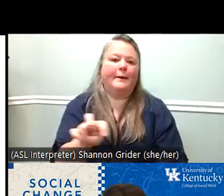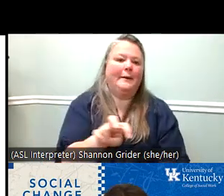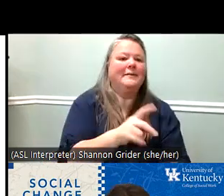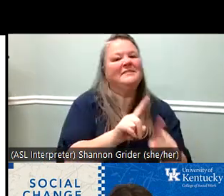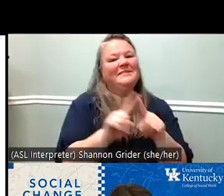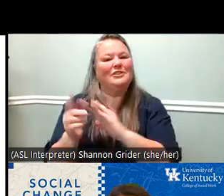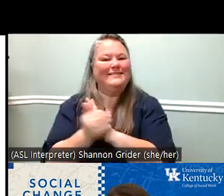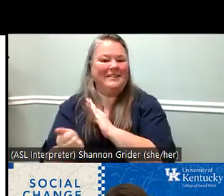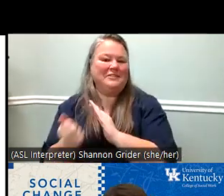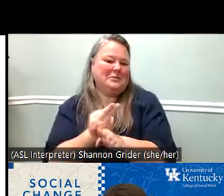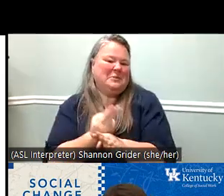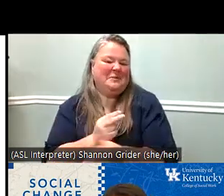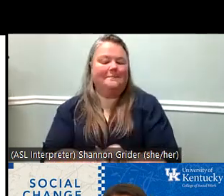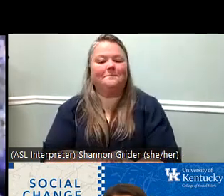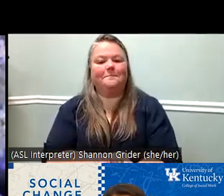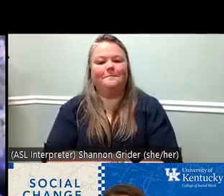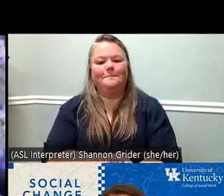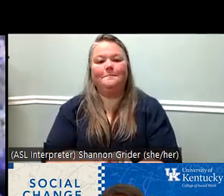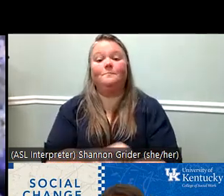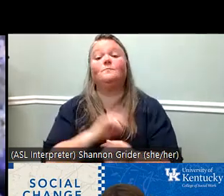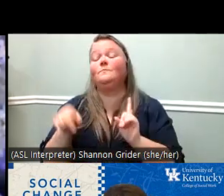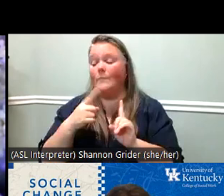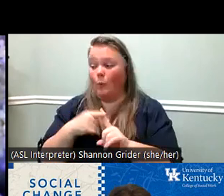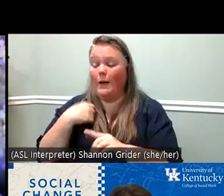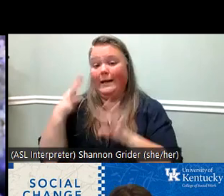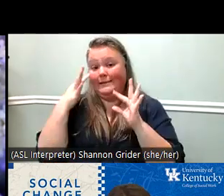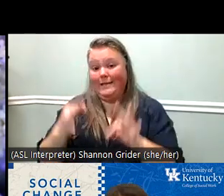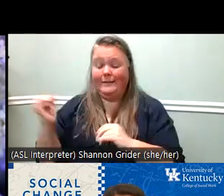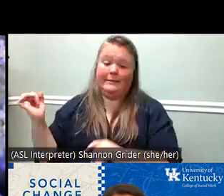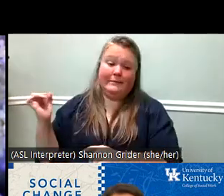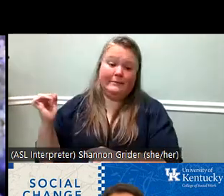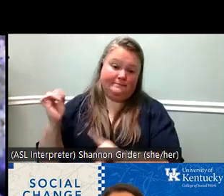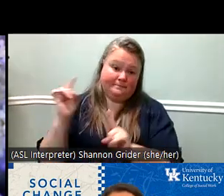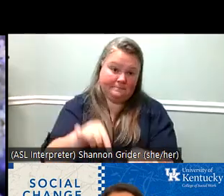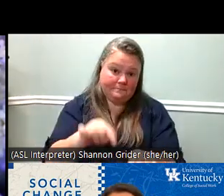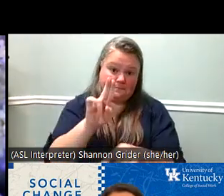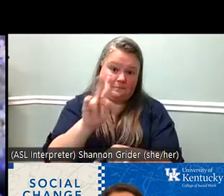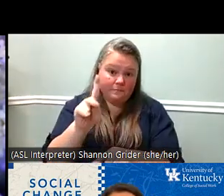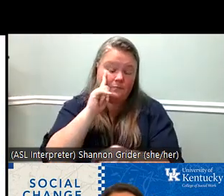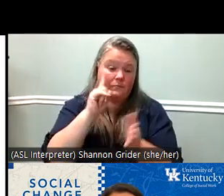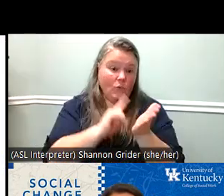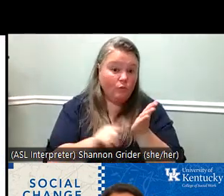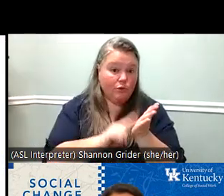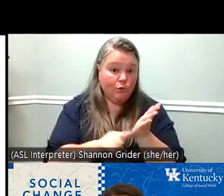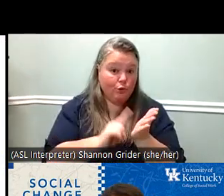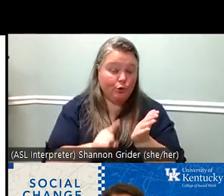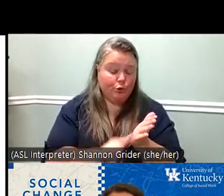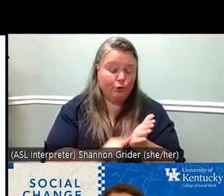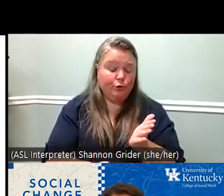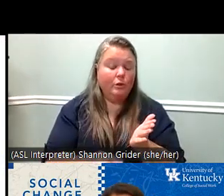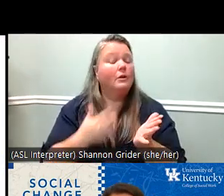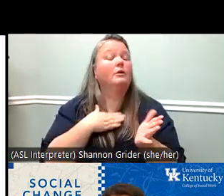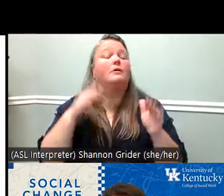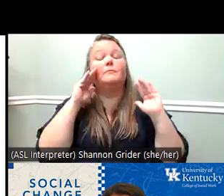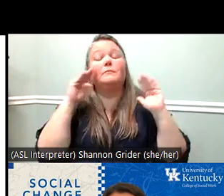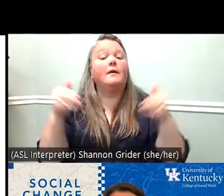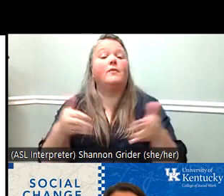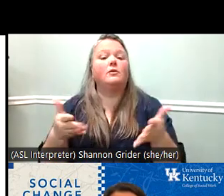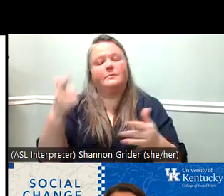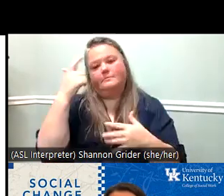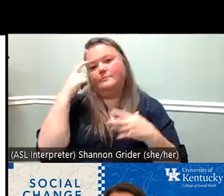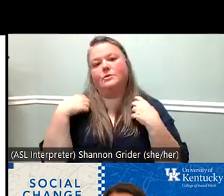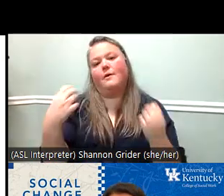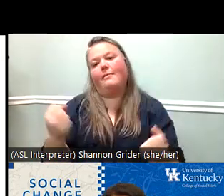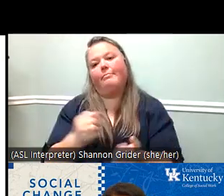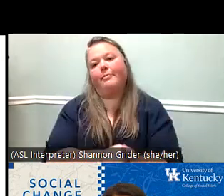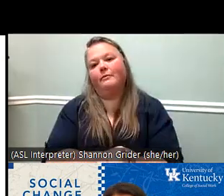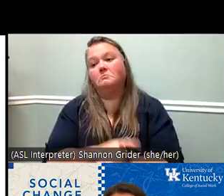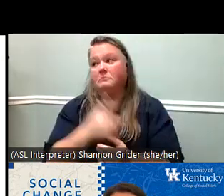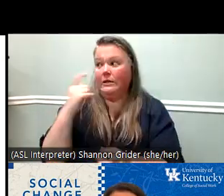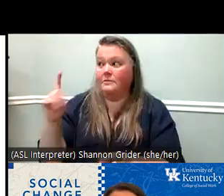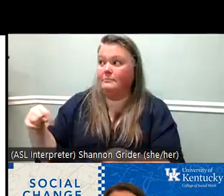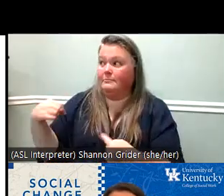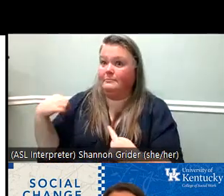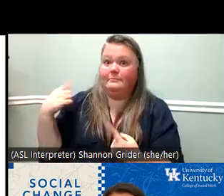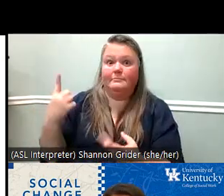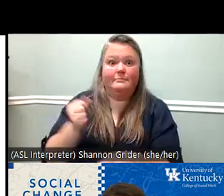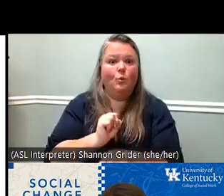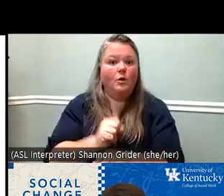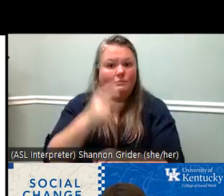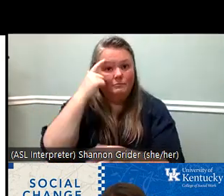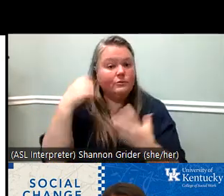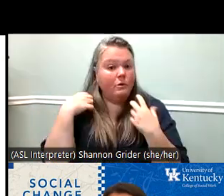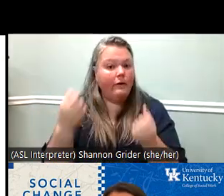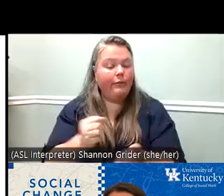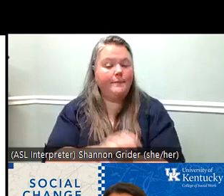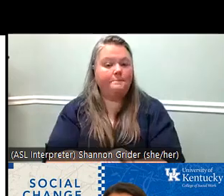MULTIPLE DIFFERENT LEVELS. SO BEING ABLE TO HAVE THIS BACKGROUND AND THIS DEGREE IS ACTUALLY REALLY EXCITING. BECAUSE ANYTIME I CAN SHIFT IT INTO DOING SOMETHING